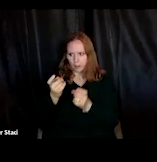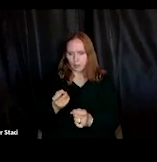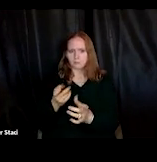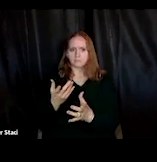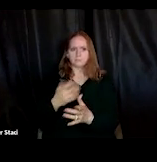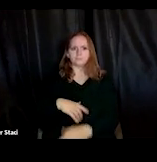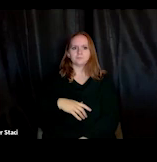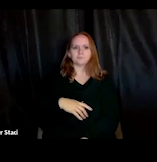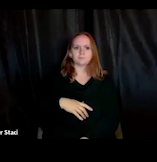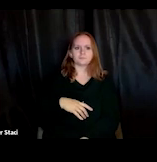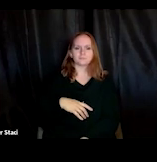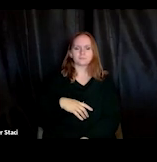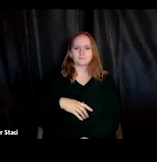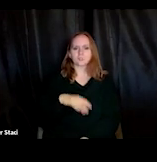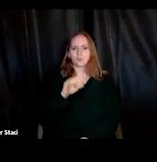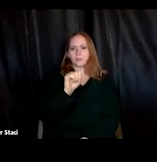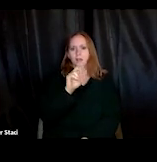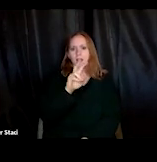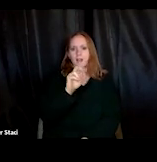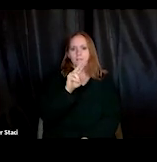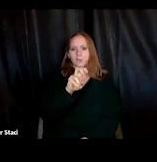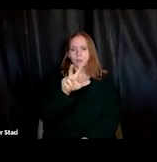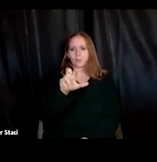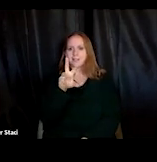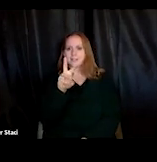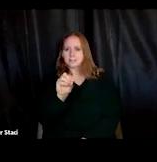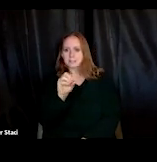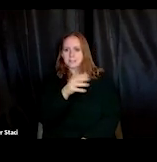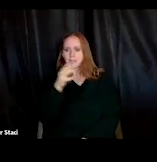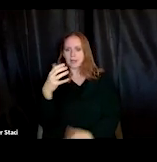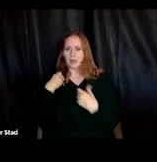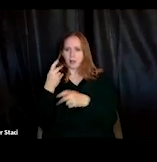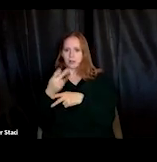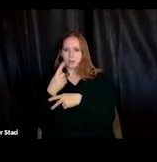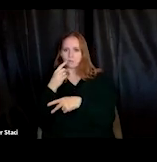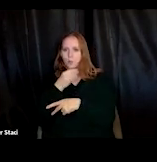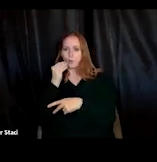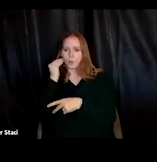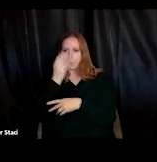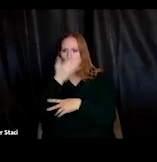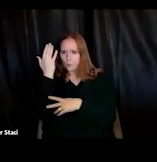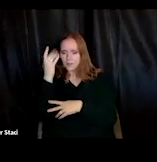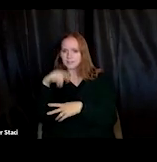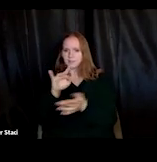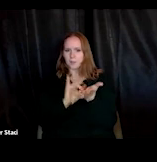and Healthcare for the Homeless offered medical services and case management once the client was ready to move